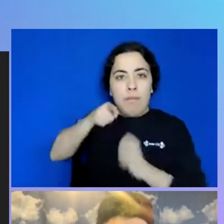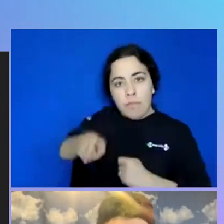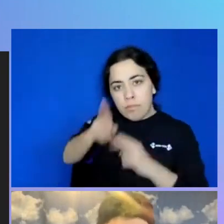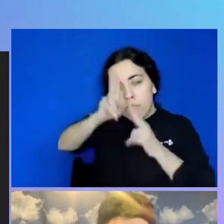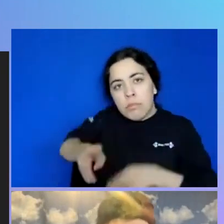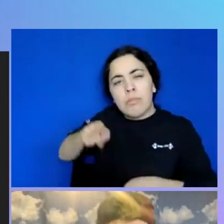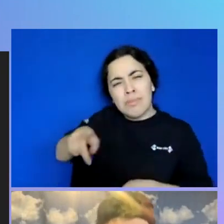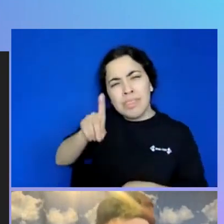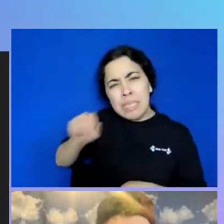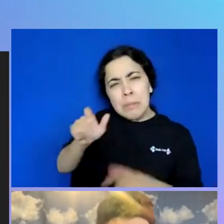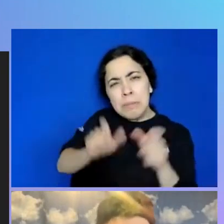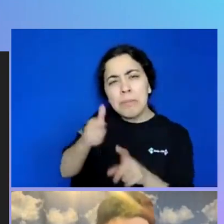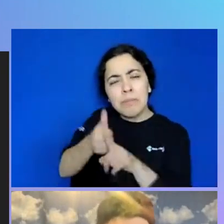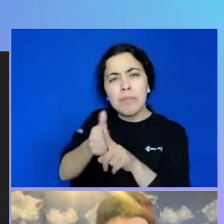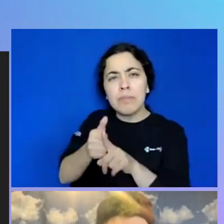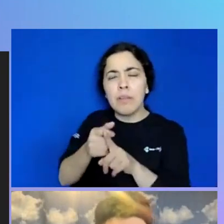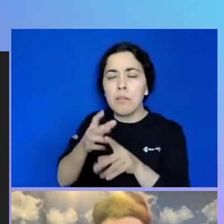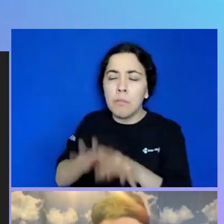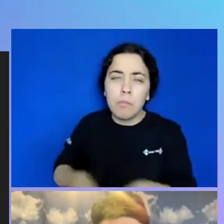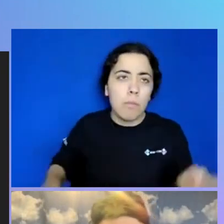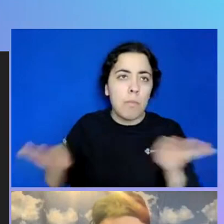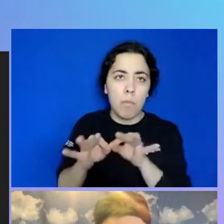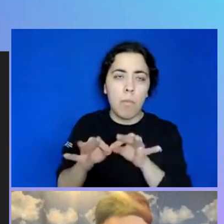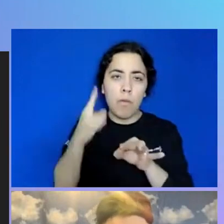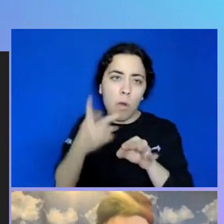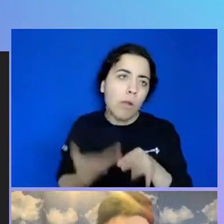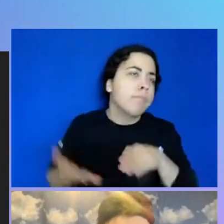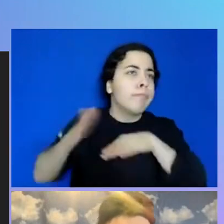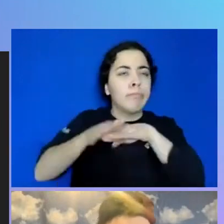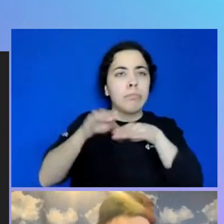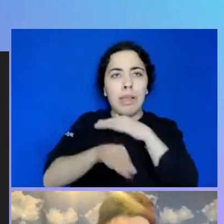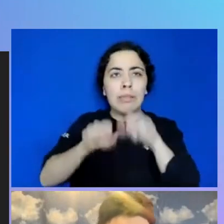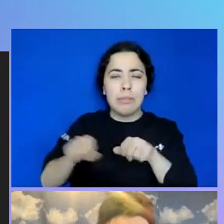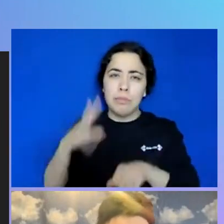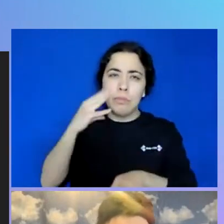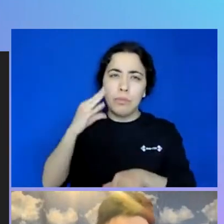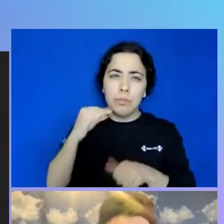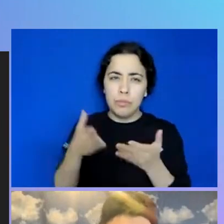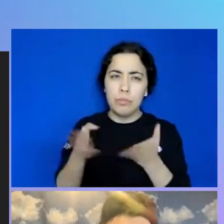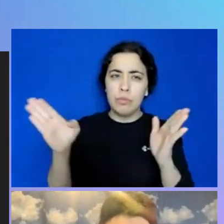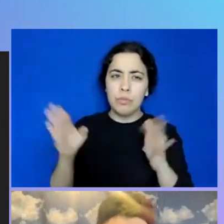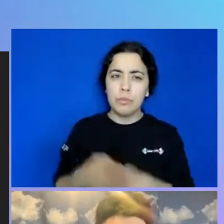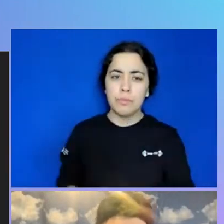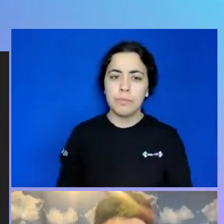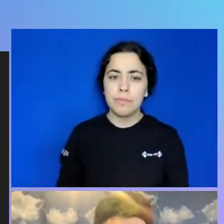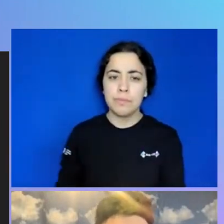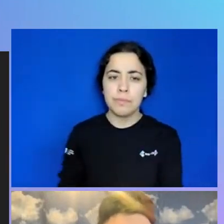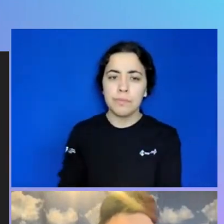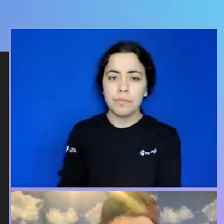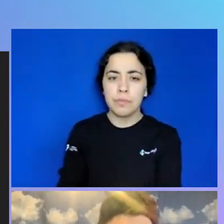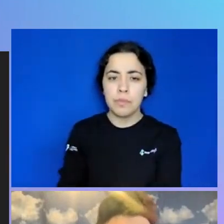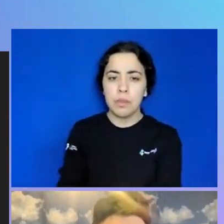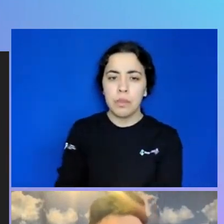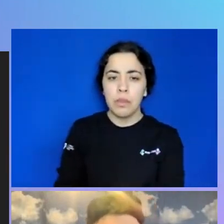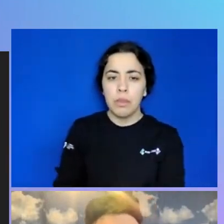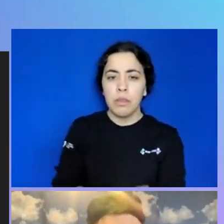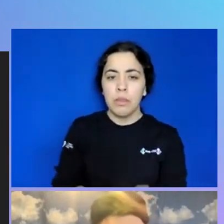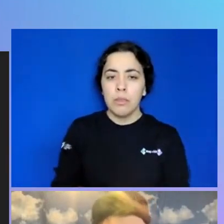creating accessible experiences.